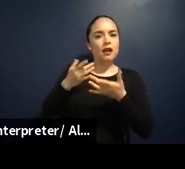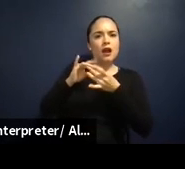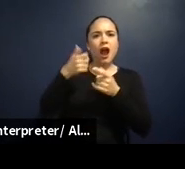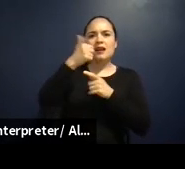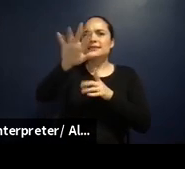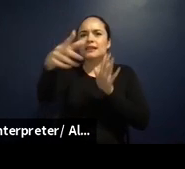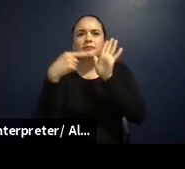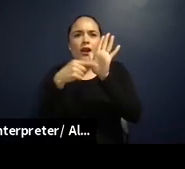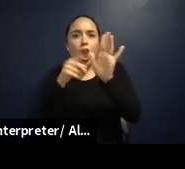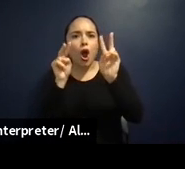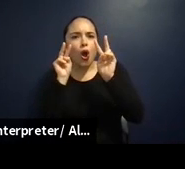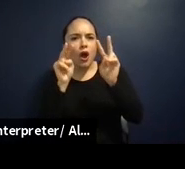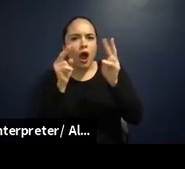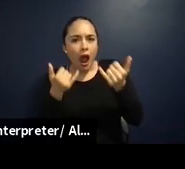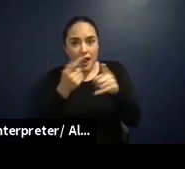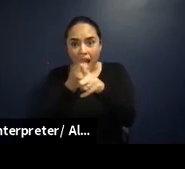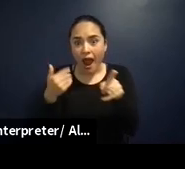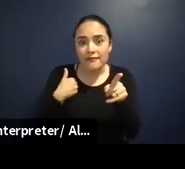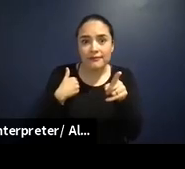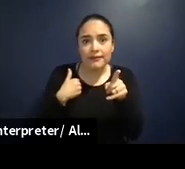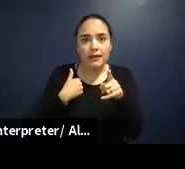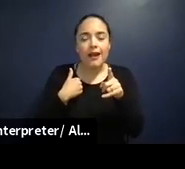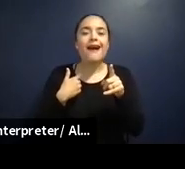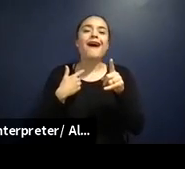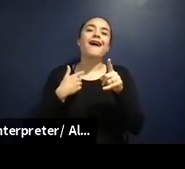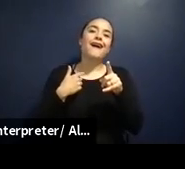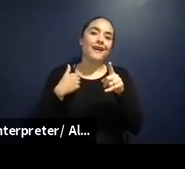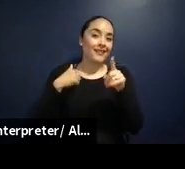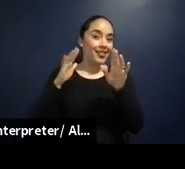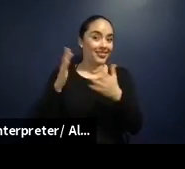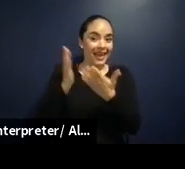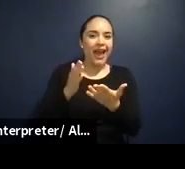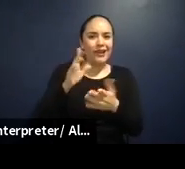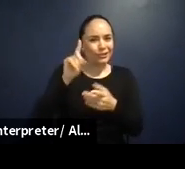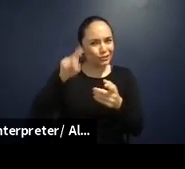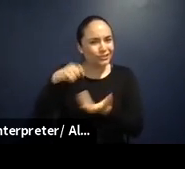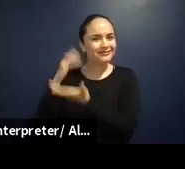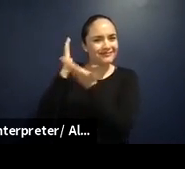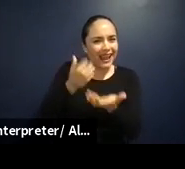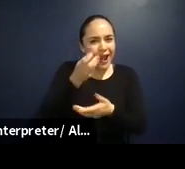[Kim]: That's so fun. I didn't bring any rocks or minerals today. I should have. So the difference between a -- so a